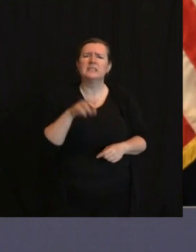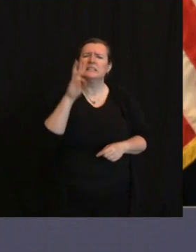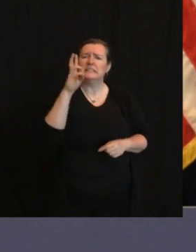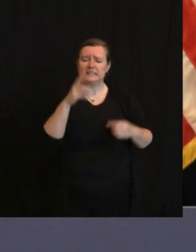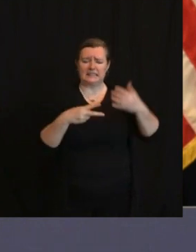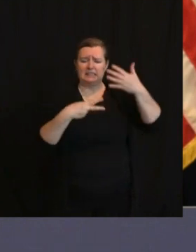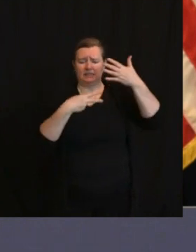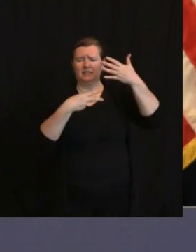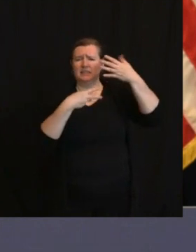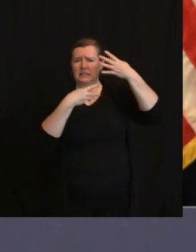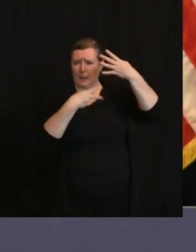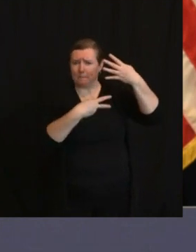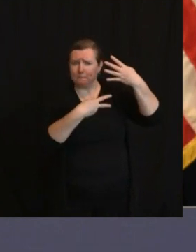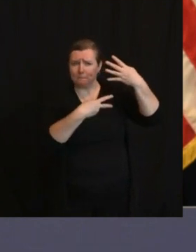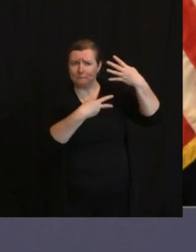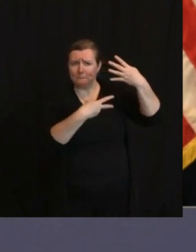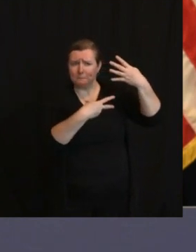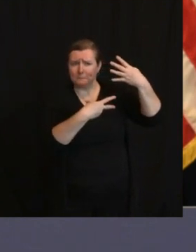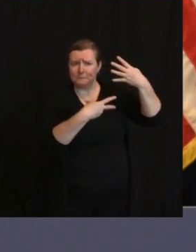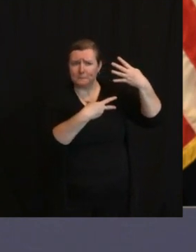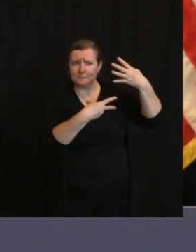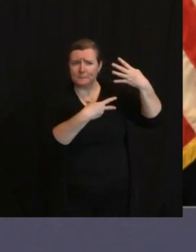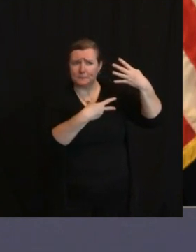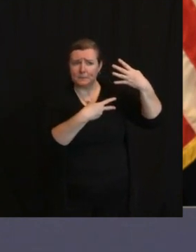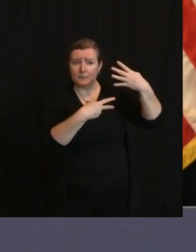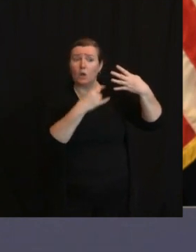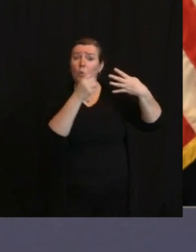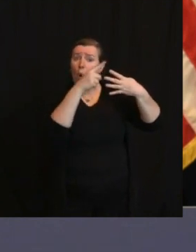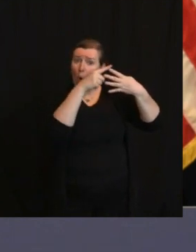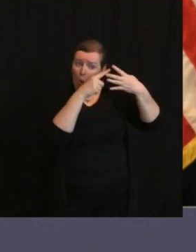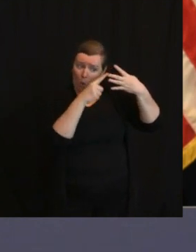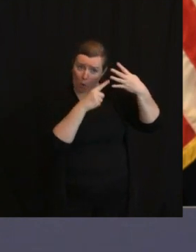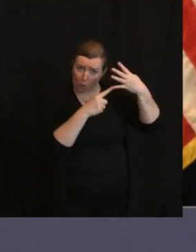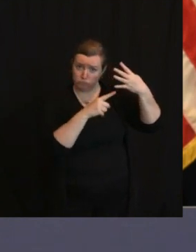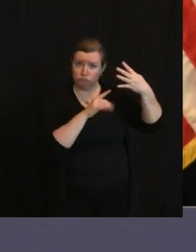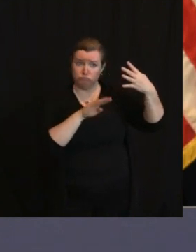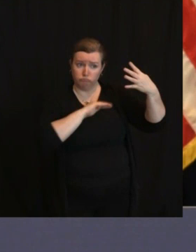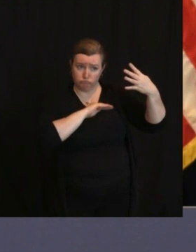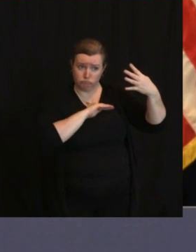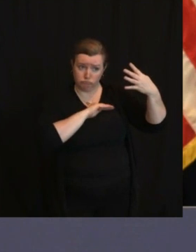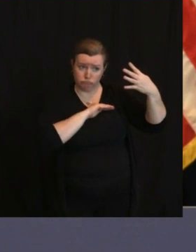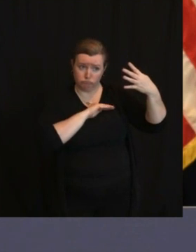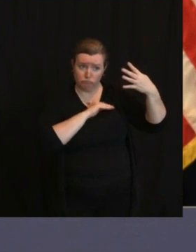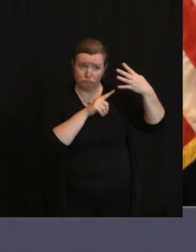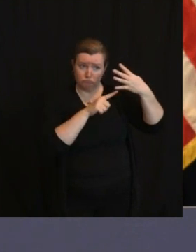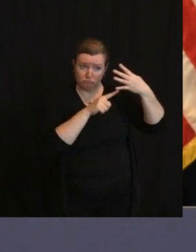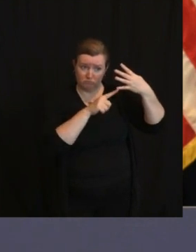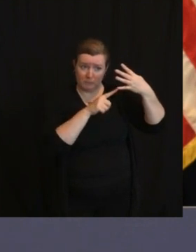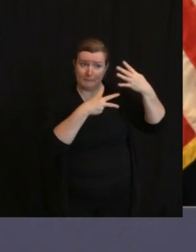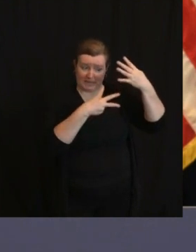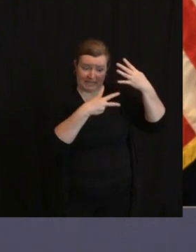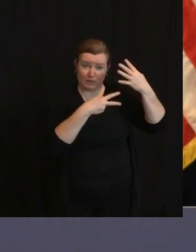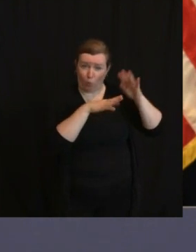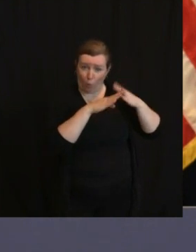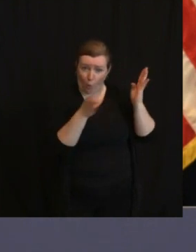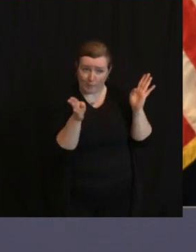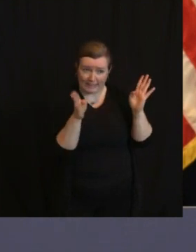HERE. IN THE SIX STEP PLAN WITH